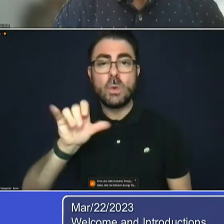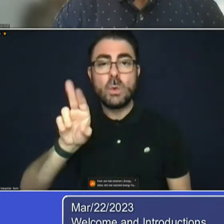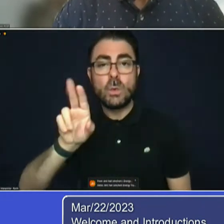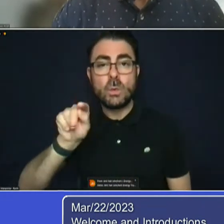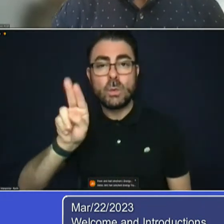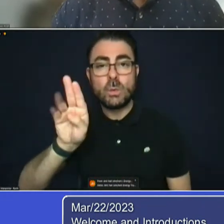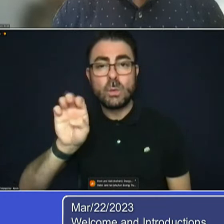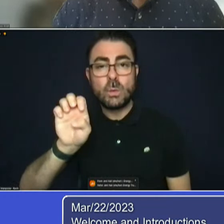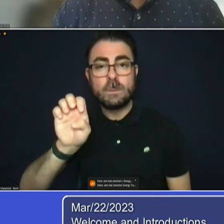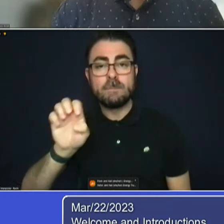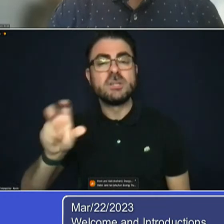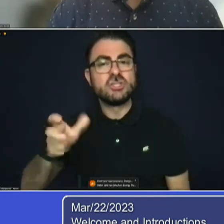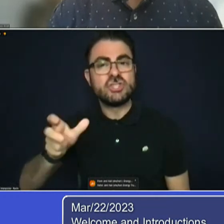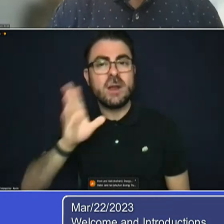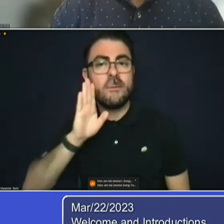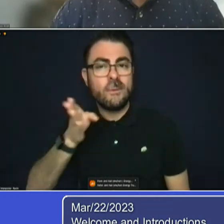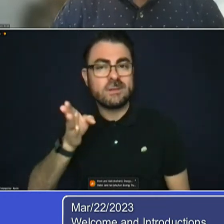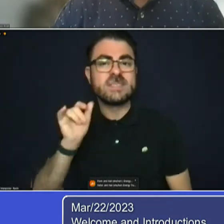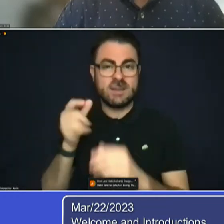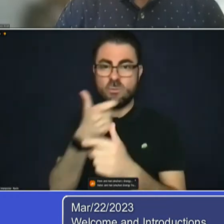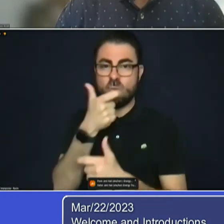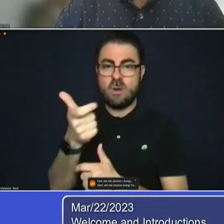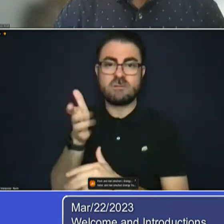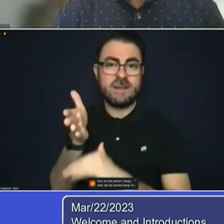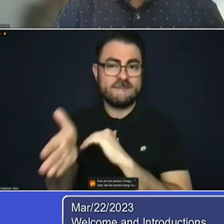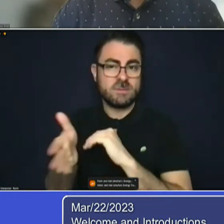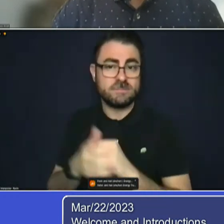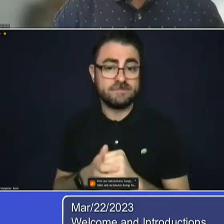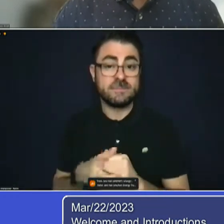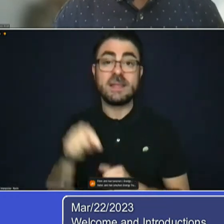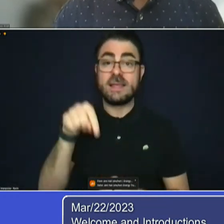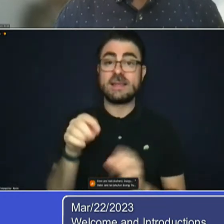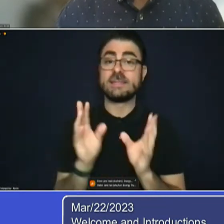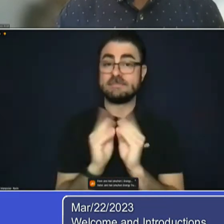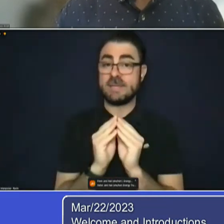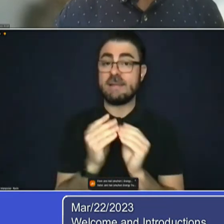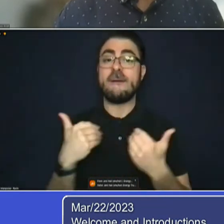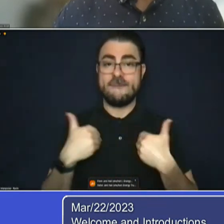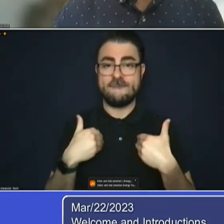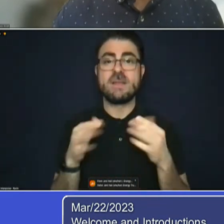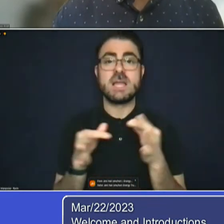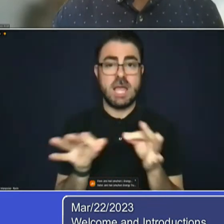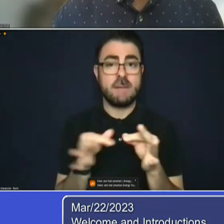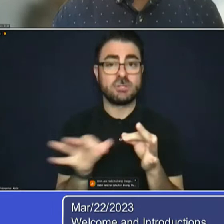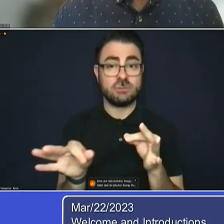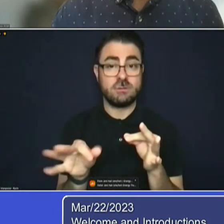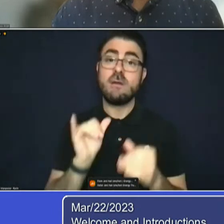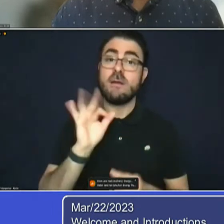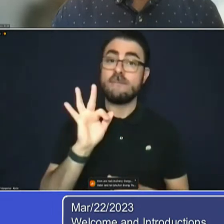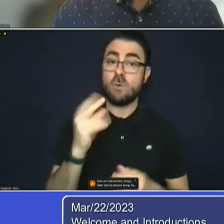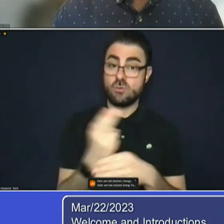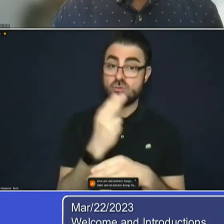RECORDED AND POSTED ON OUR YOUTUBE CHANNEL, YOU WILL BE